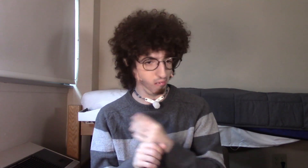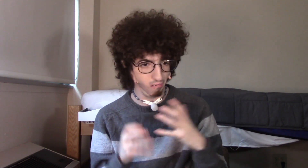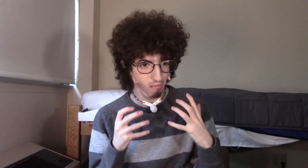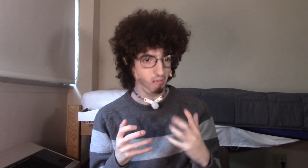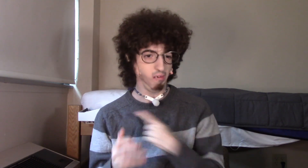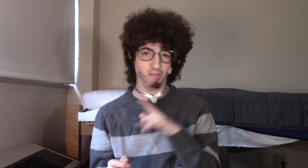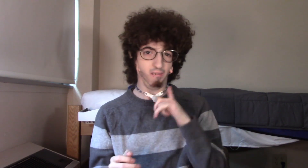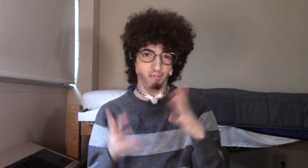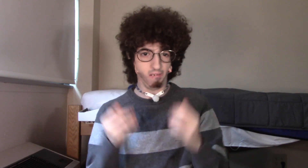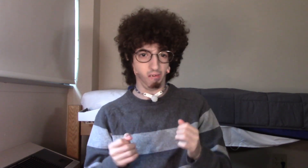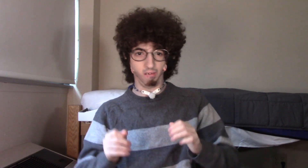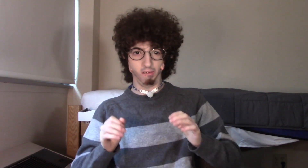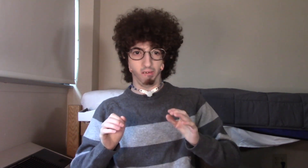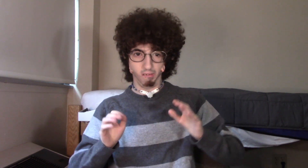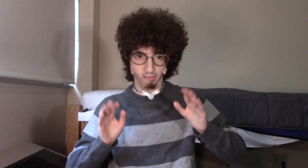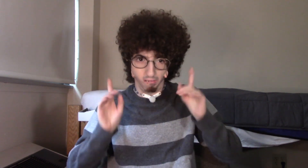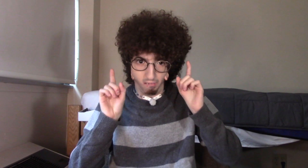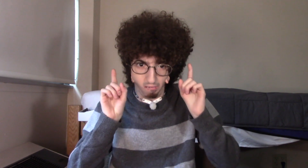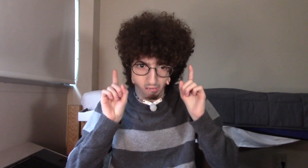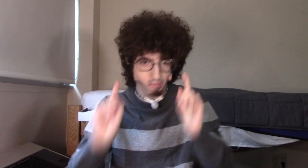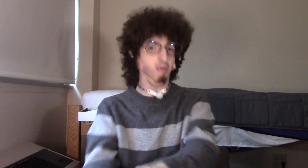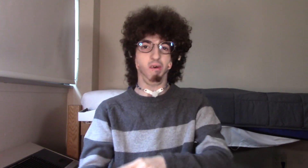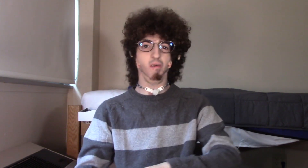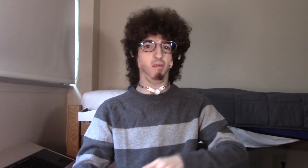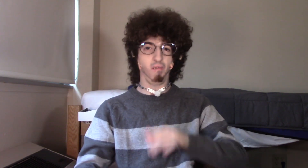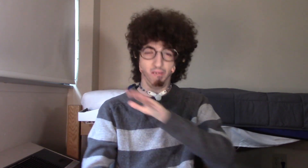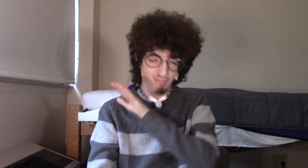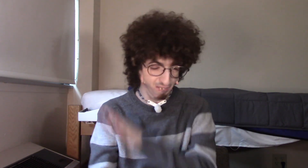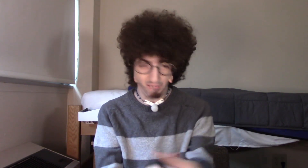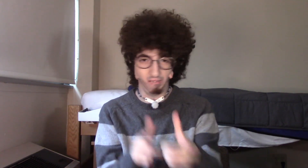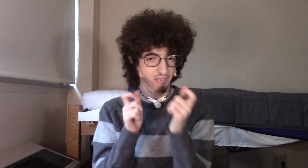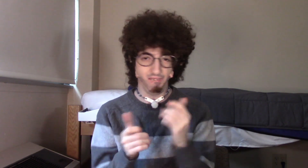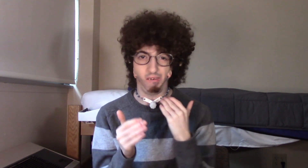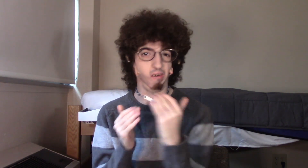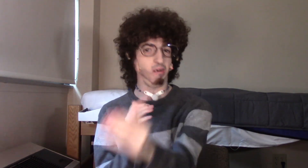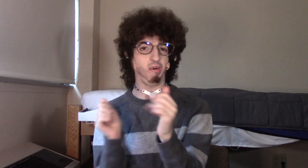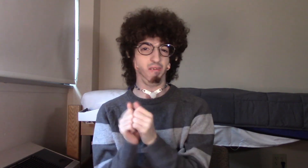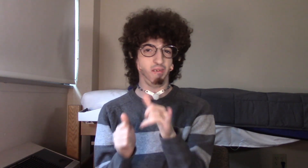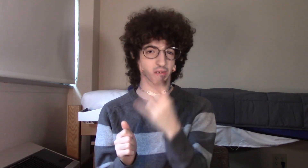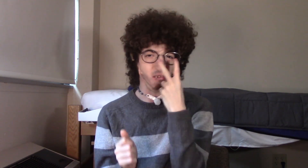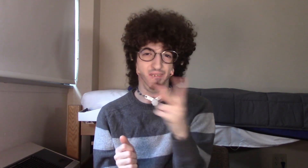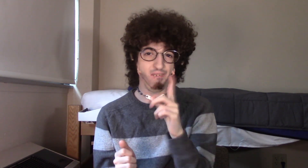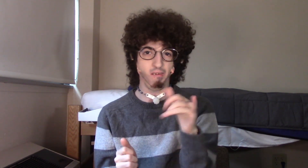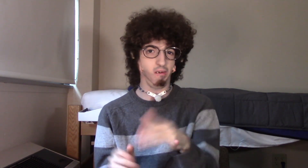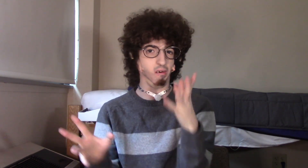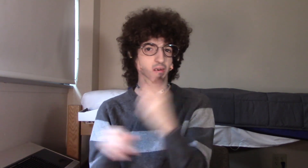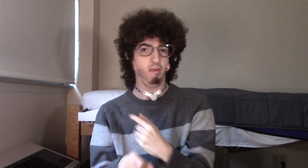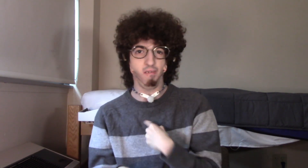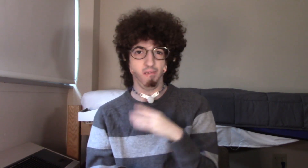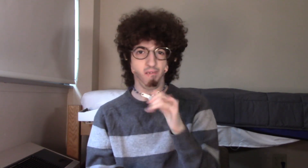I really want to go full speed ahead with that and see where that takes me